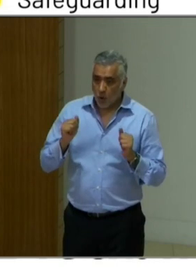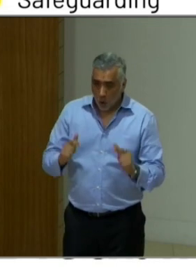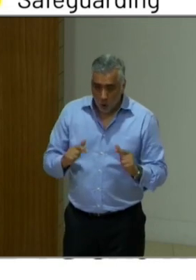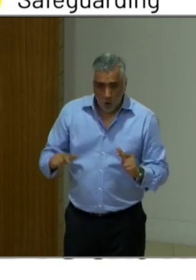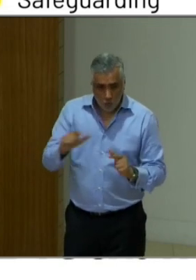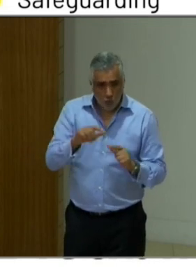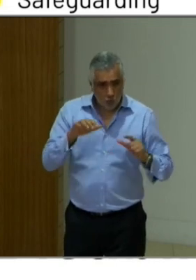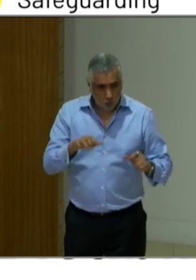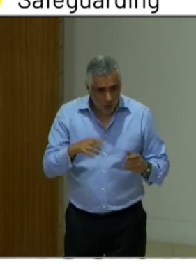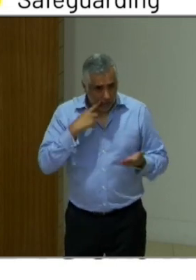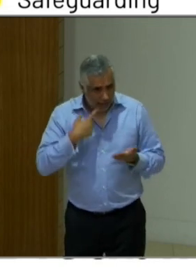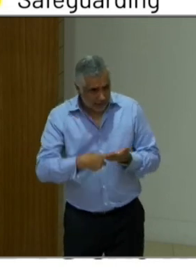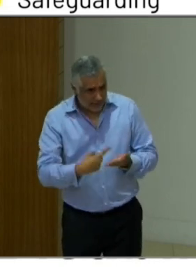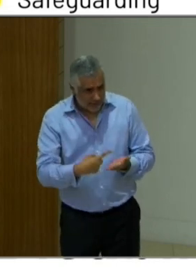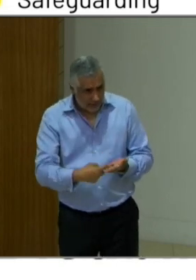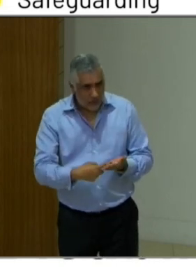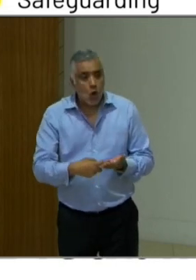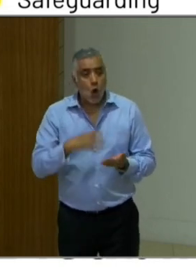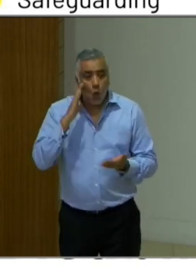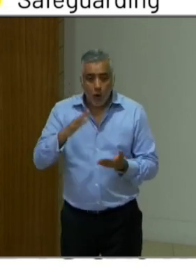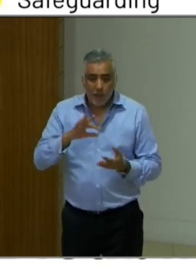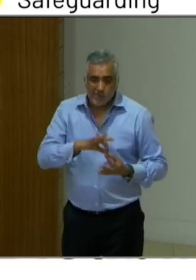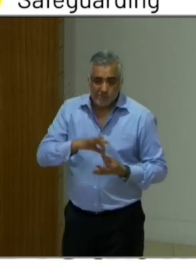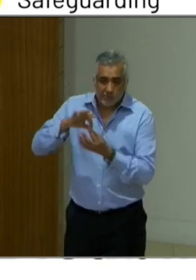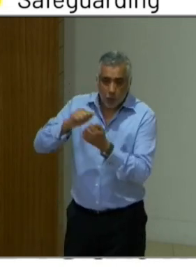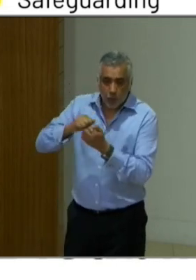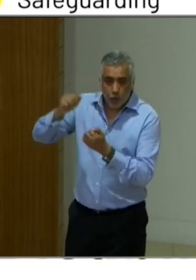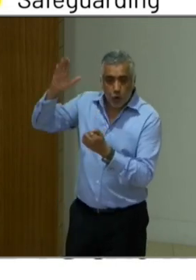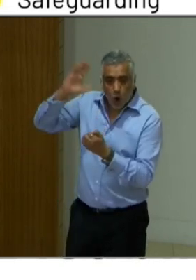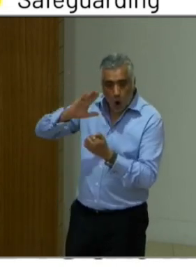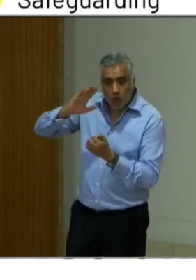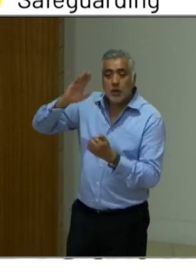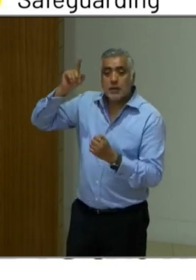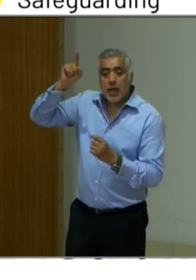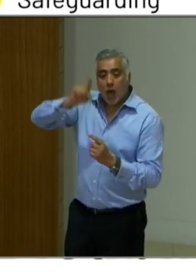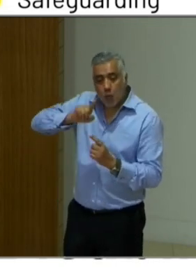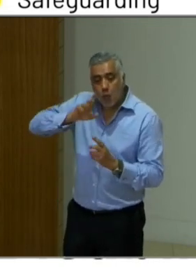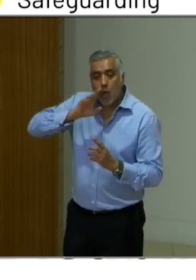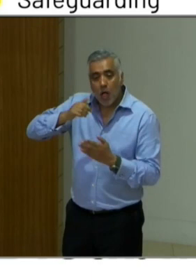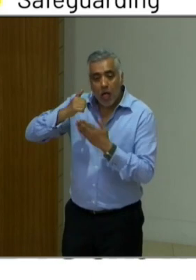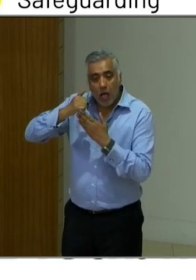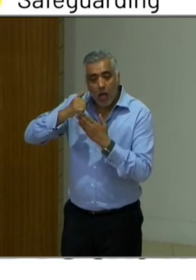discuss will be permeated with God, who invites you to rectify injustices